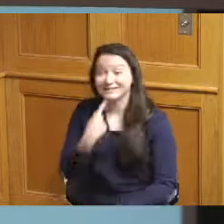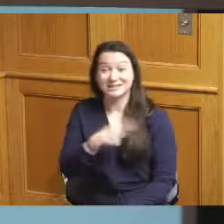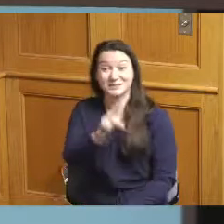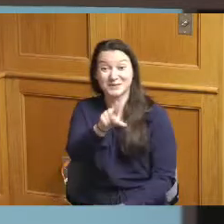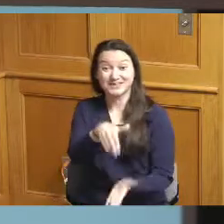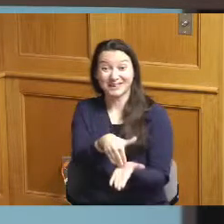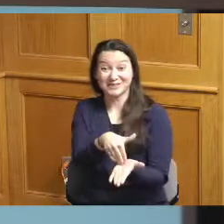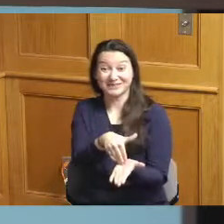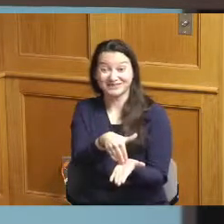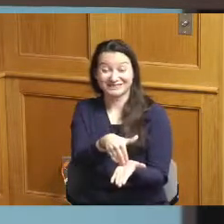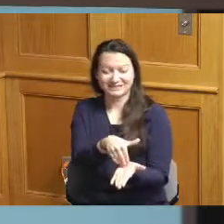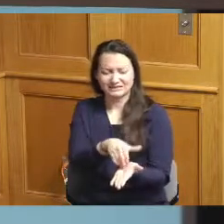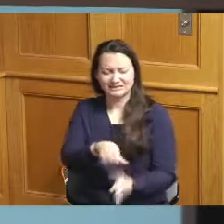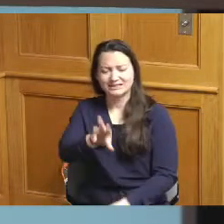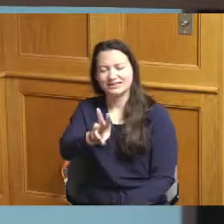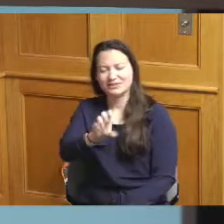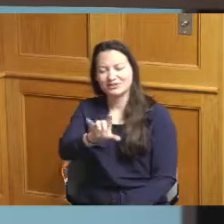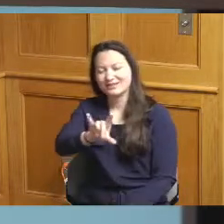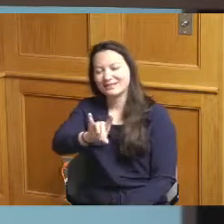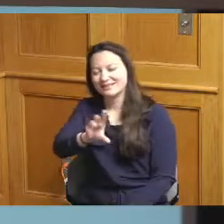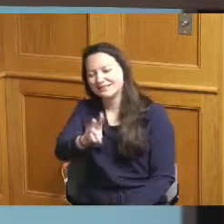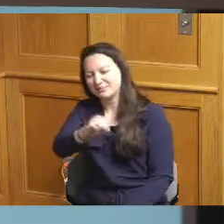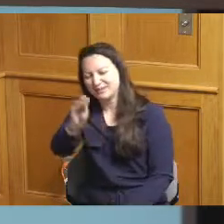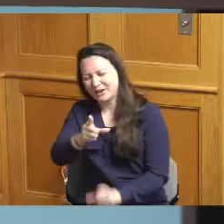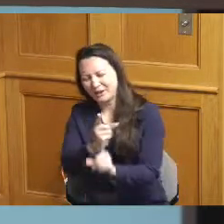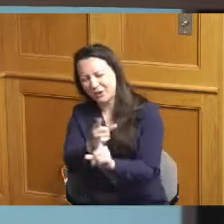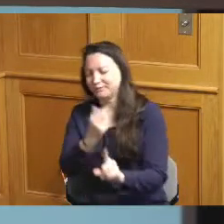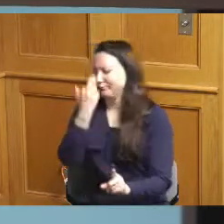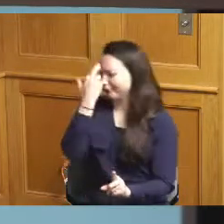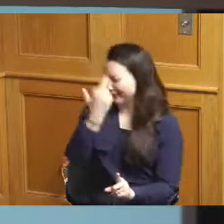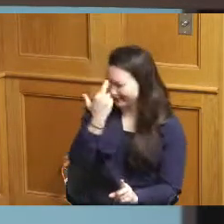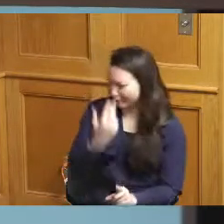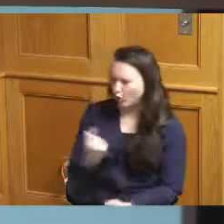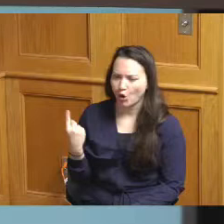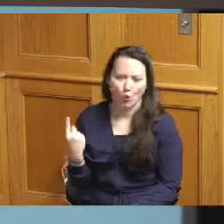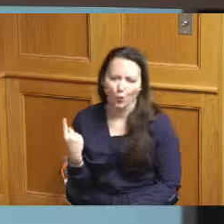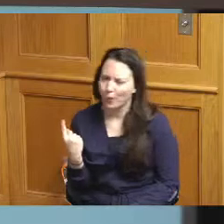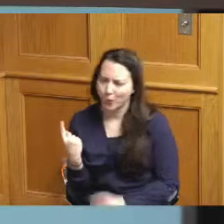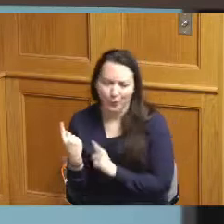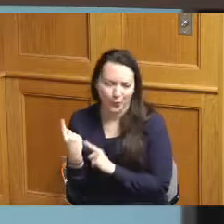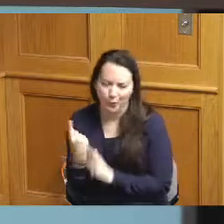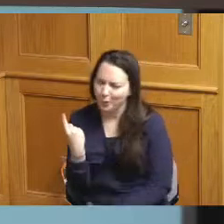686 percent of the goal and the reason for that is only one company that reports over